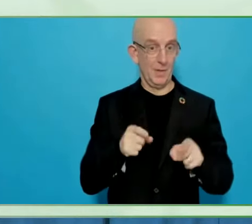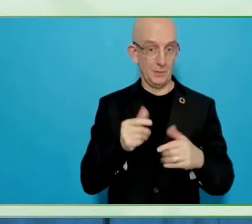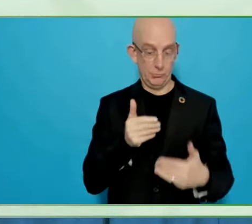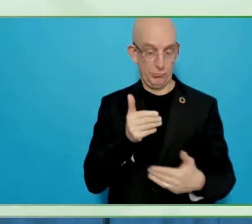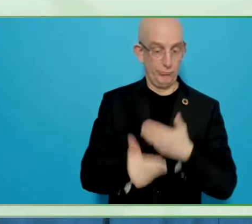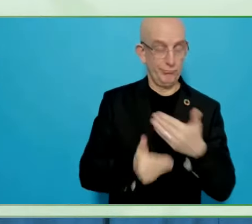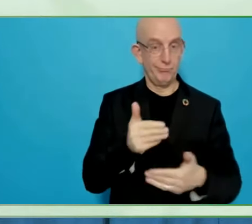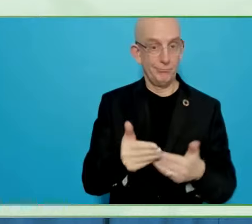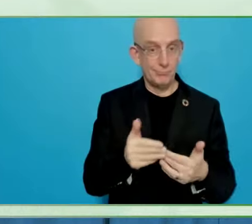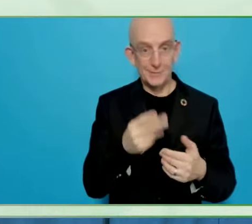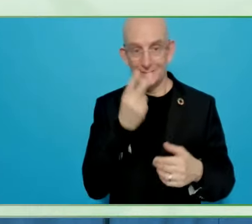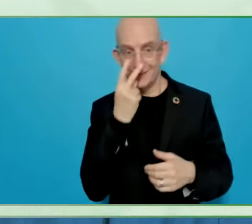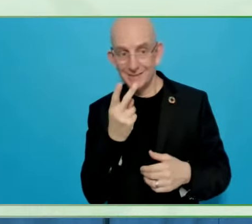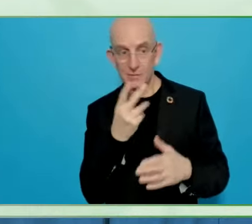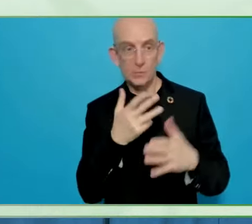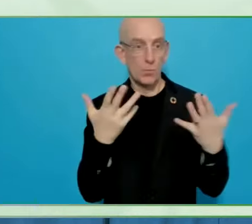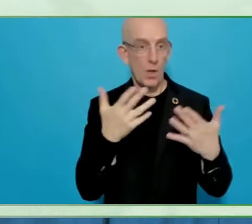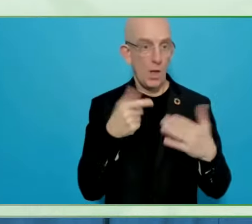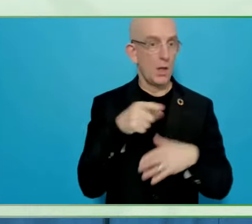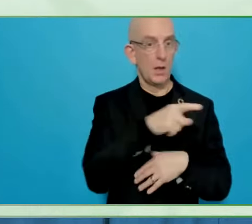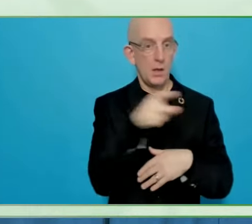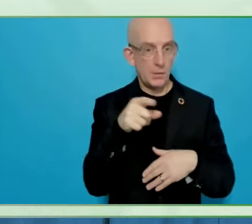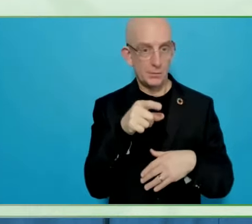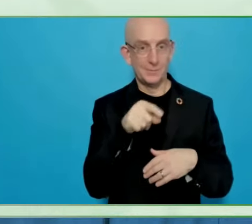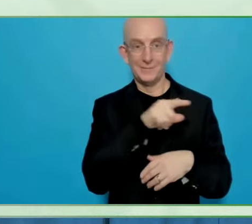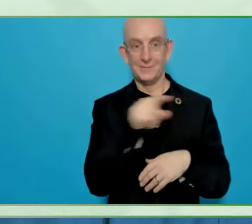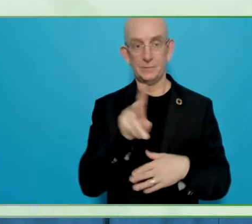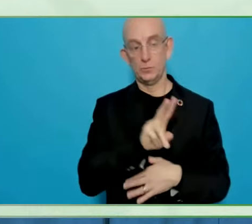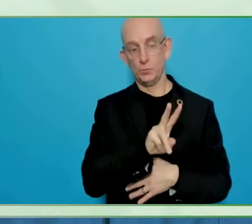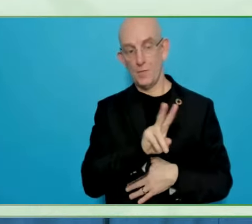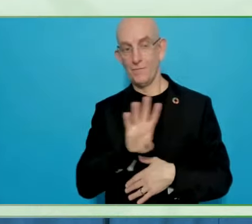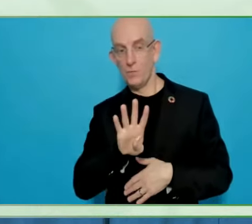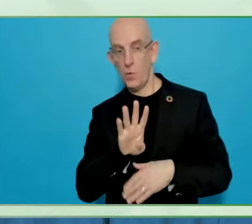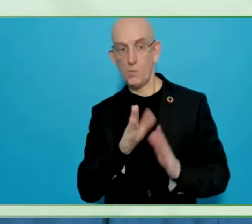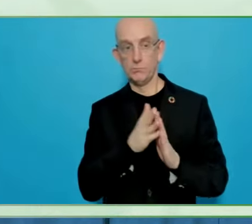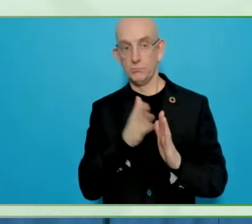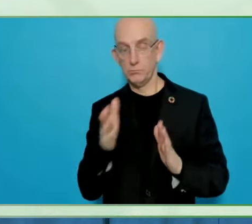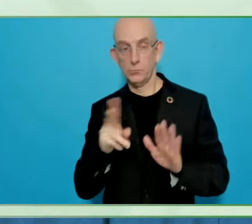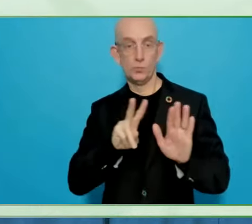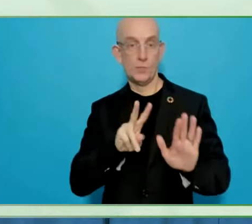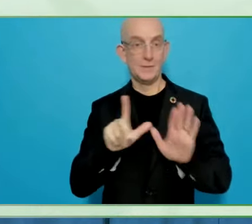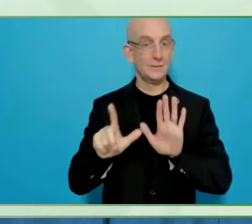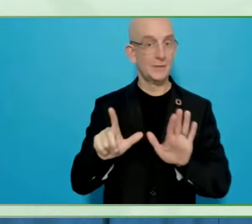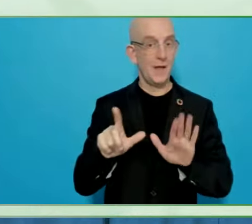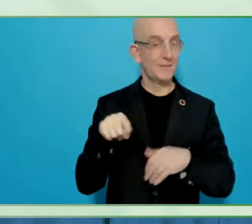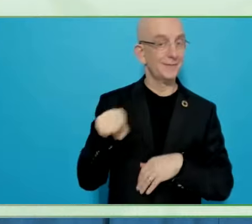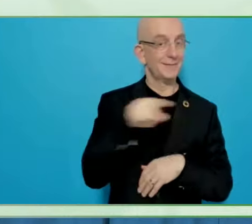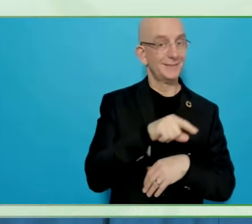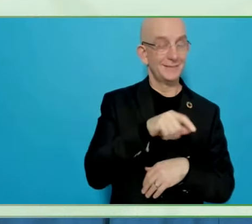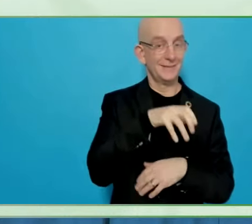So different types of activities, activities in the centre around four pillars.